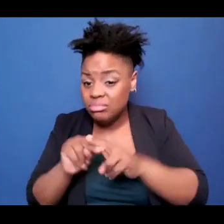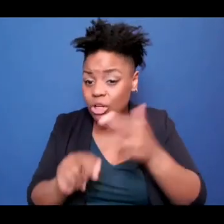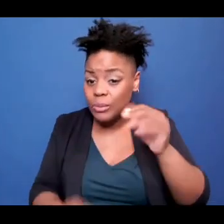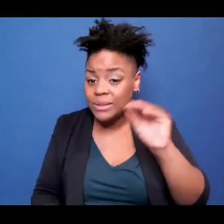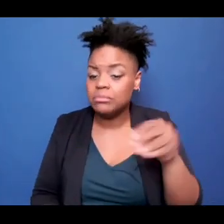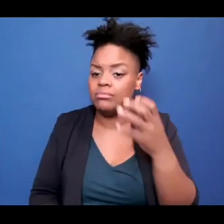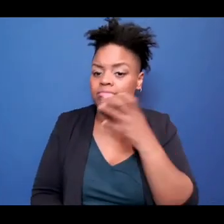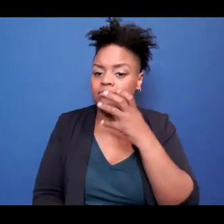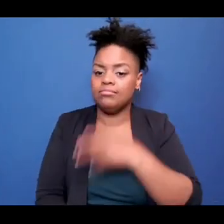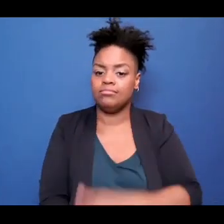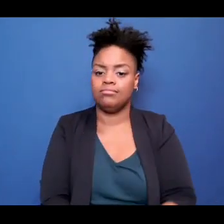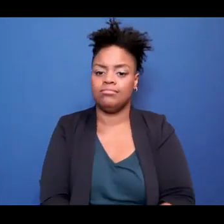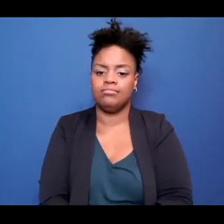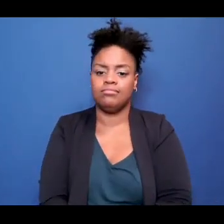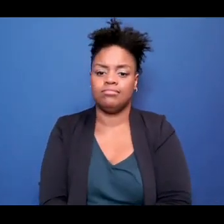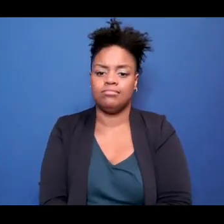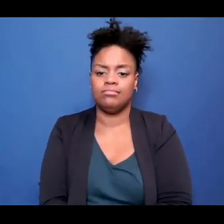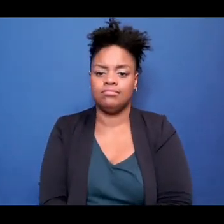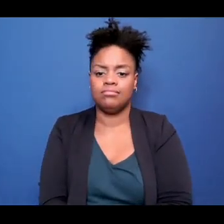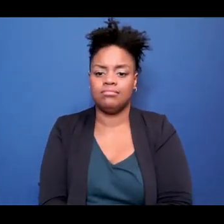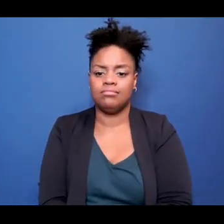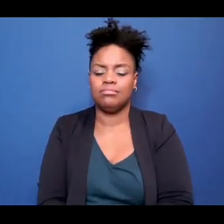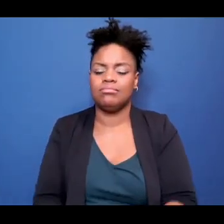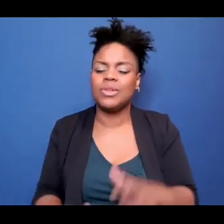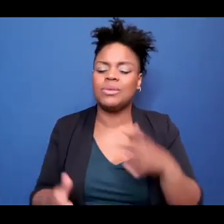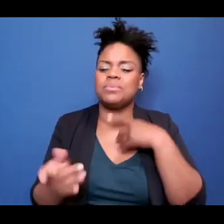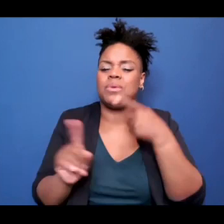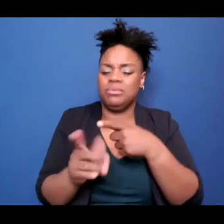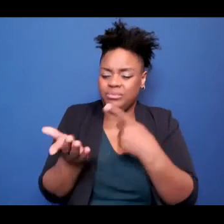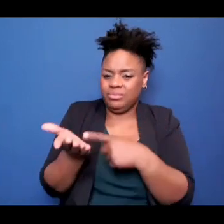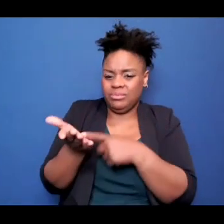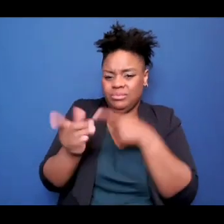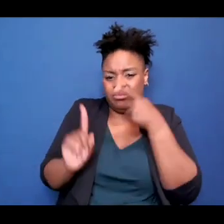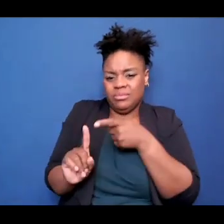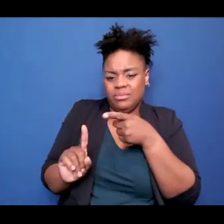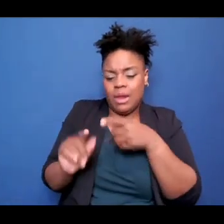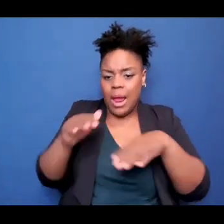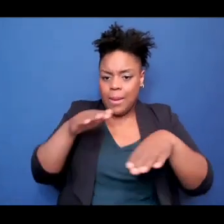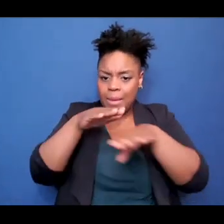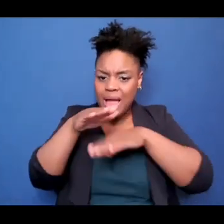IMPORTANCE OF UNDERSTANDING CONTEXTUAL FACTORS AND FUNDAMENTAL CAUSES AND WHAT PUTS